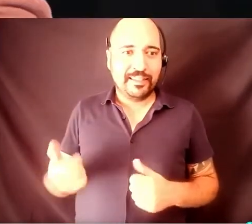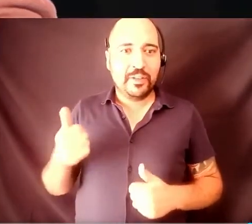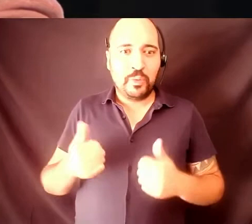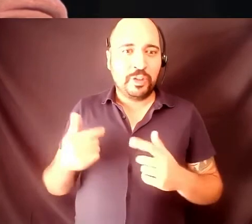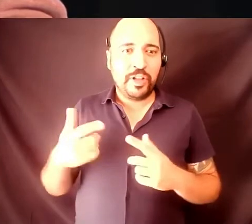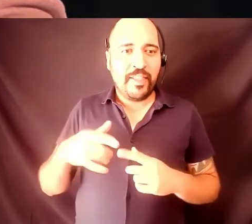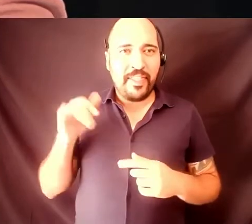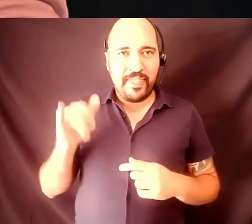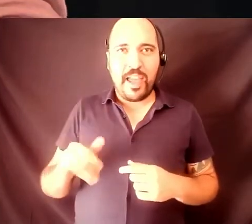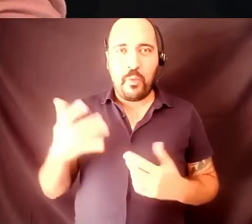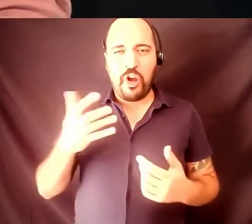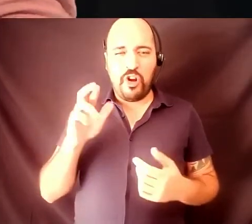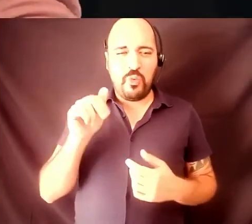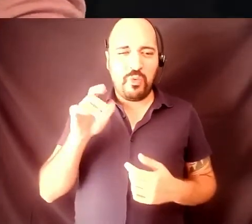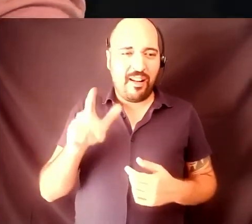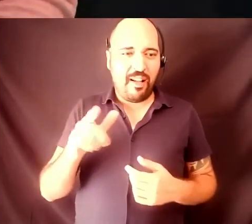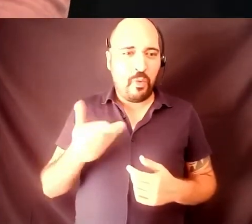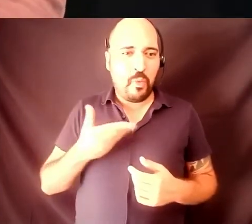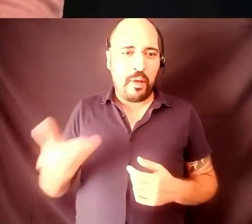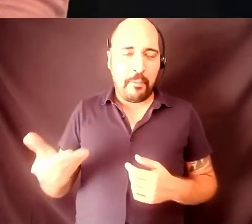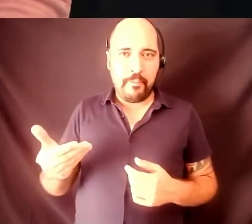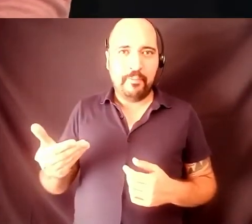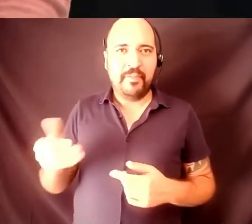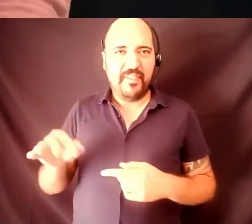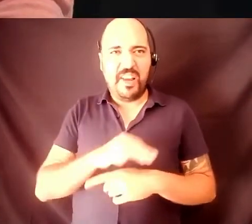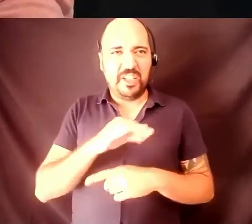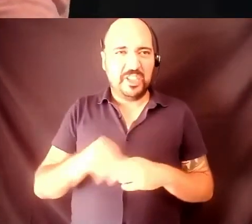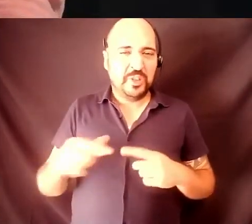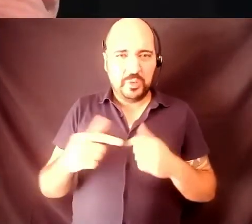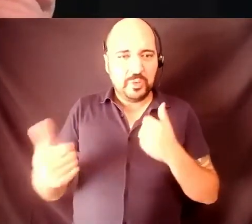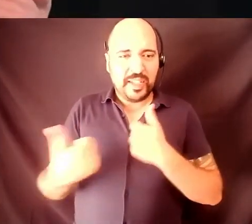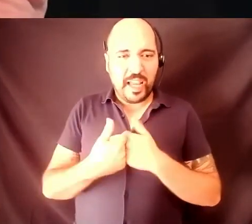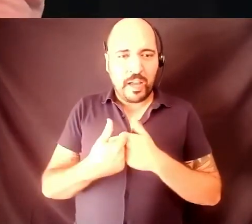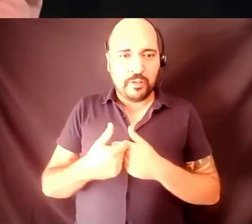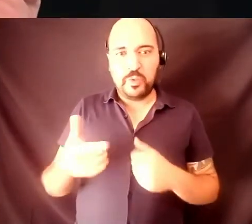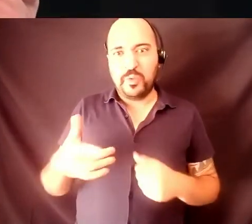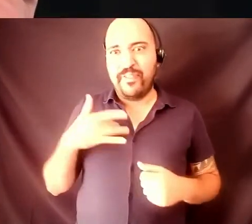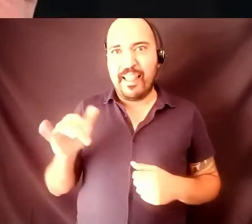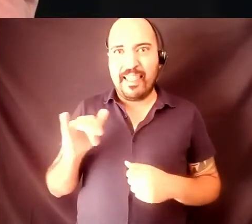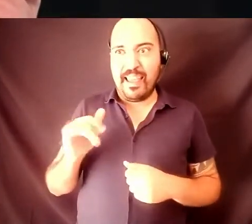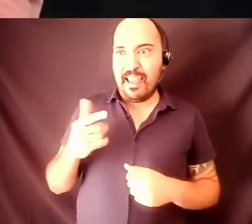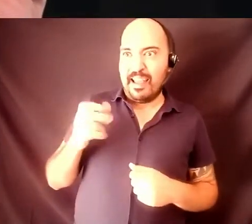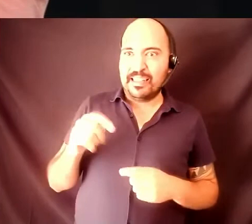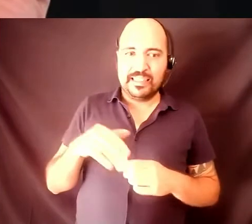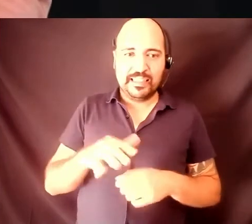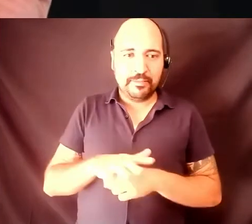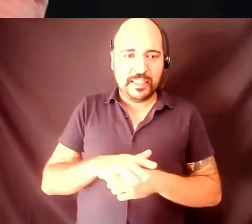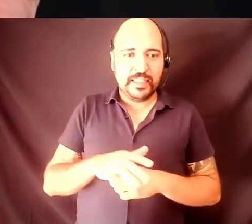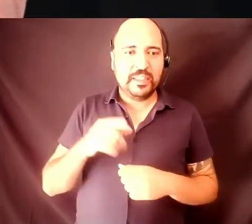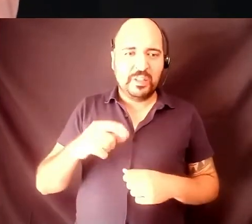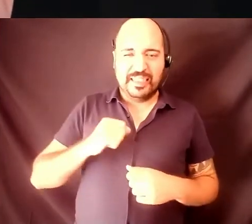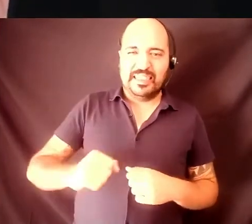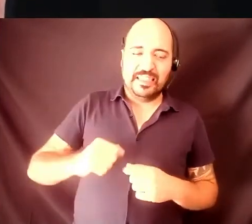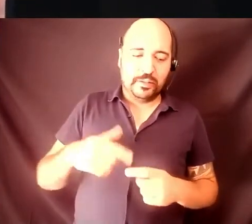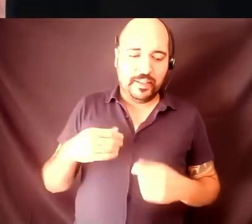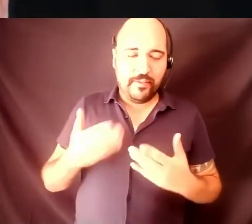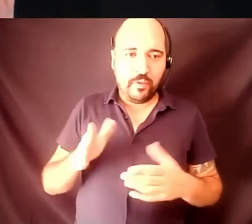Because once you feel like you're a guest in the space, you hesitate to give your full self.